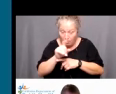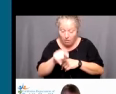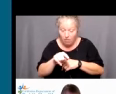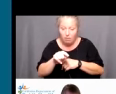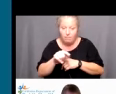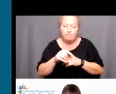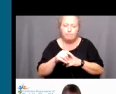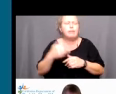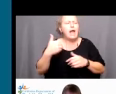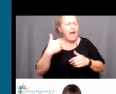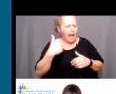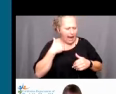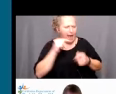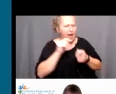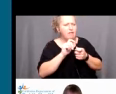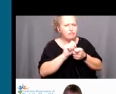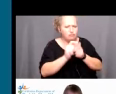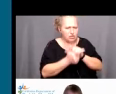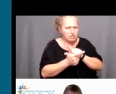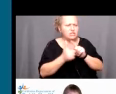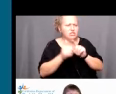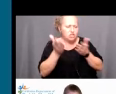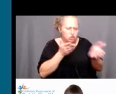We do have translation services available.